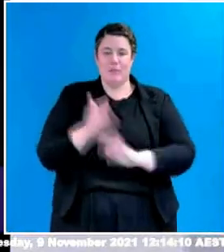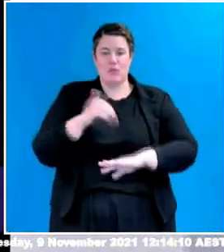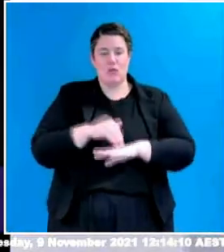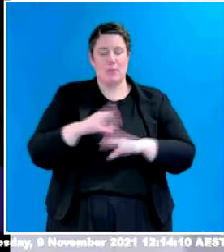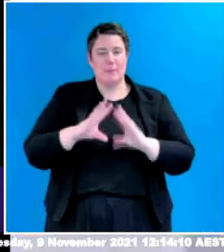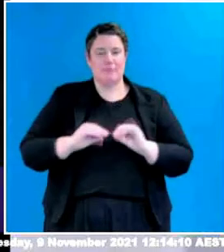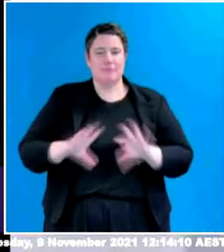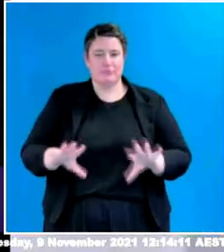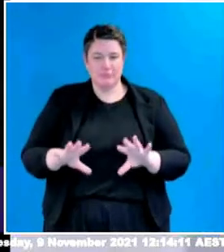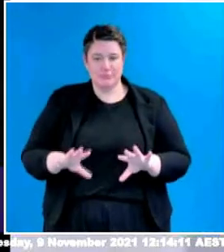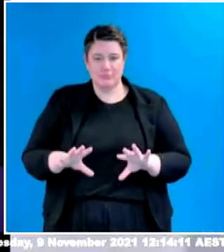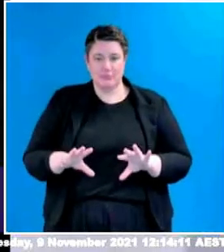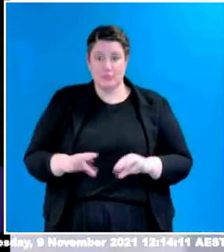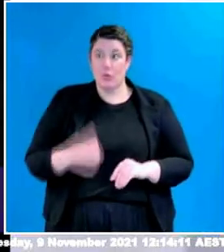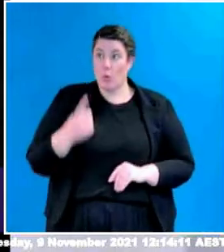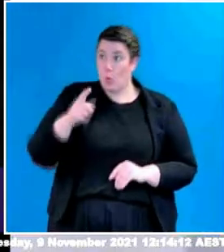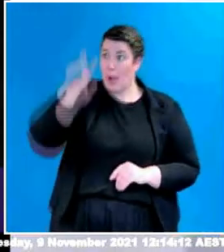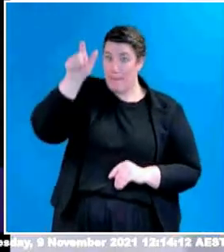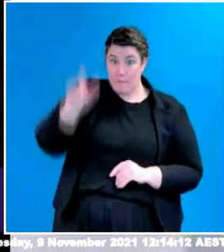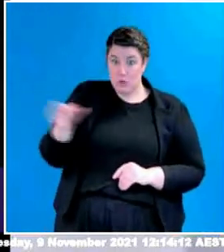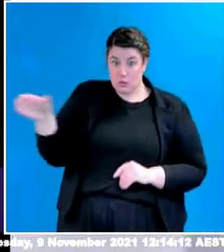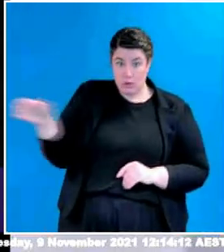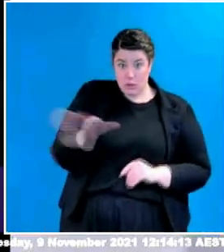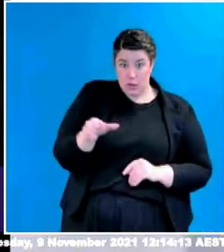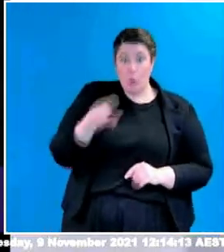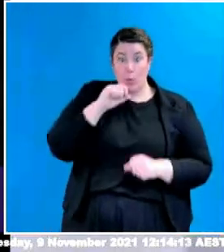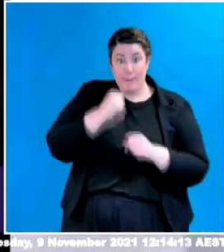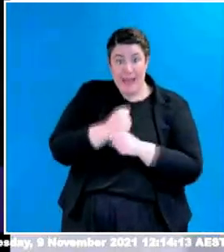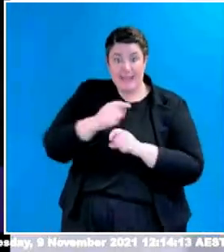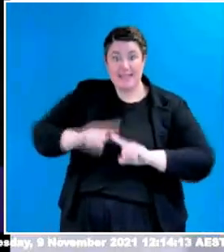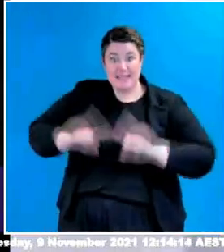Although that one person will make a difference, we know that.